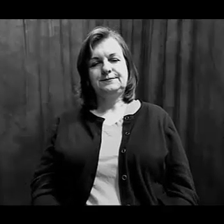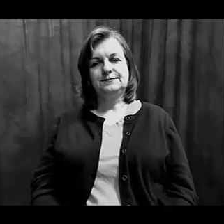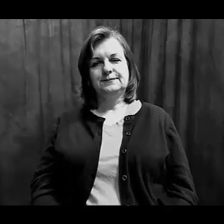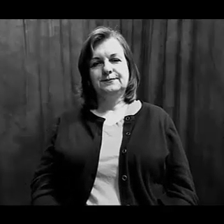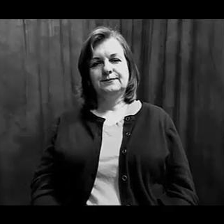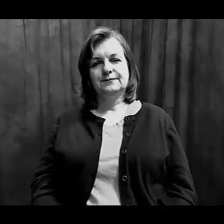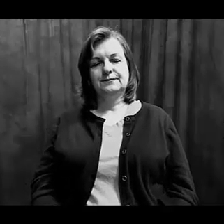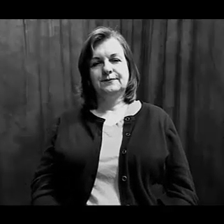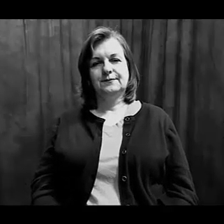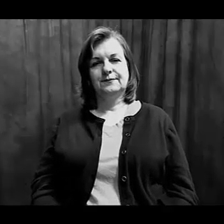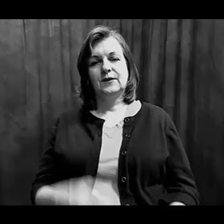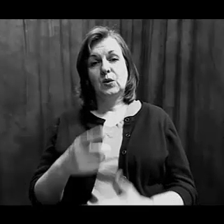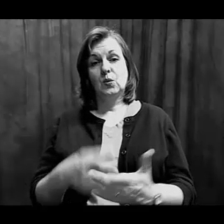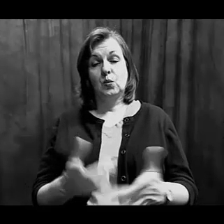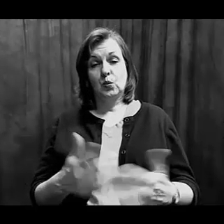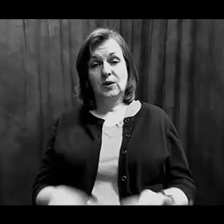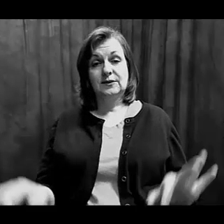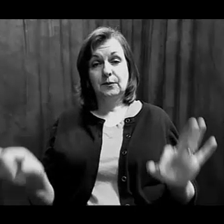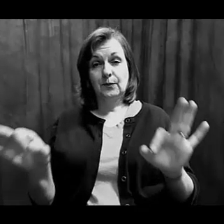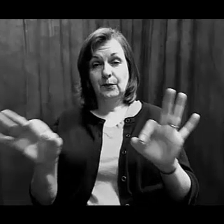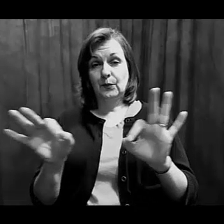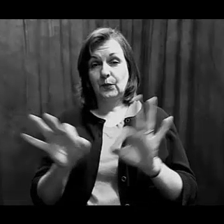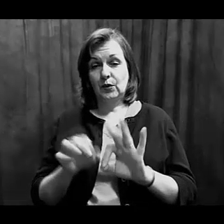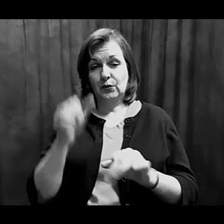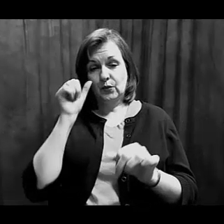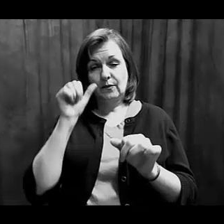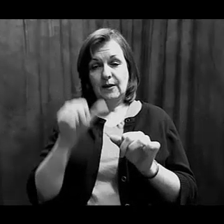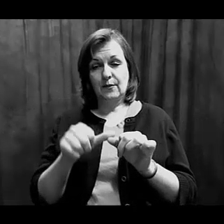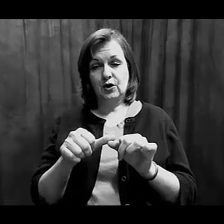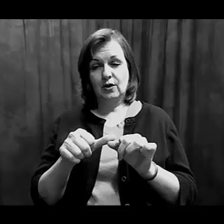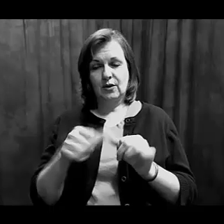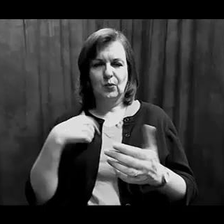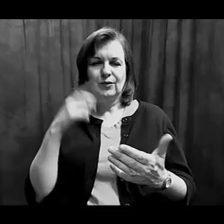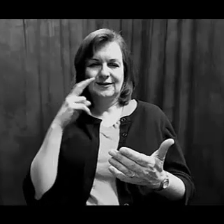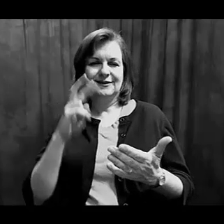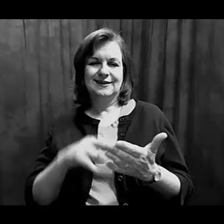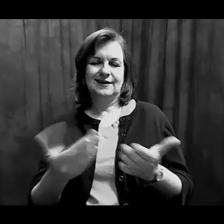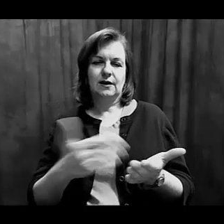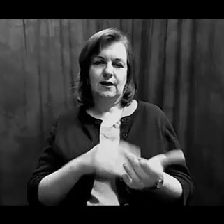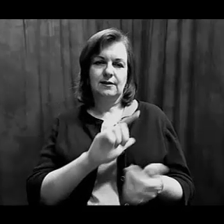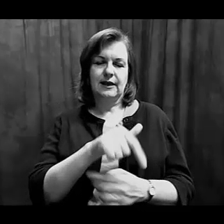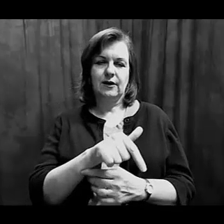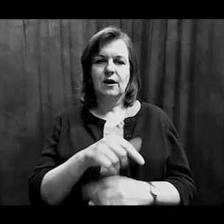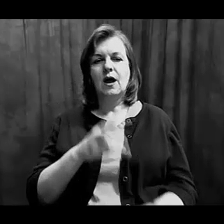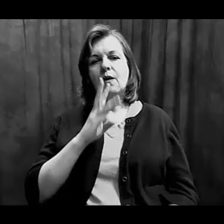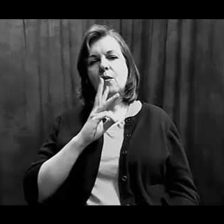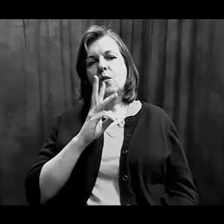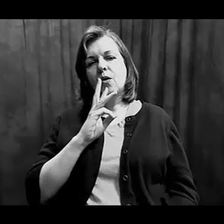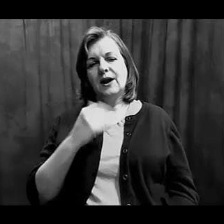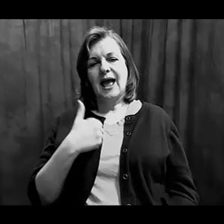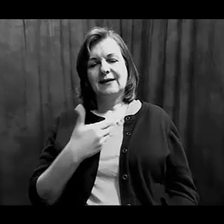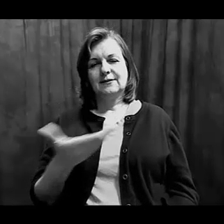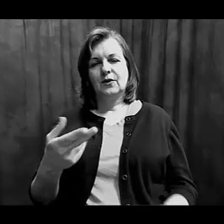inside that glass of water the important part of this is we will look at this later